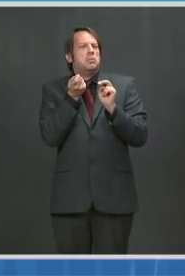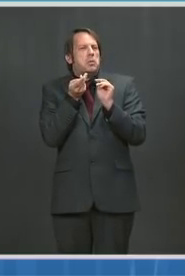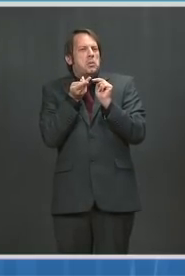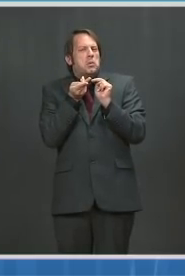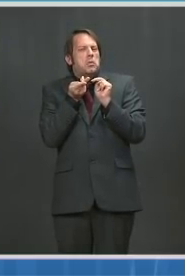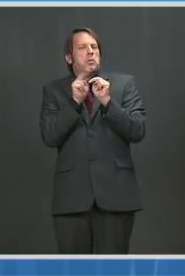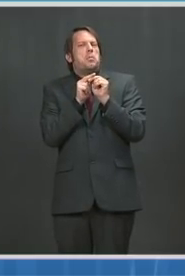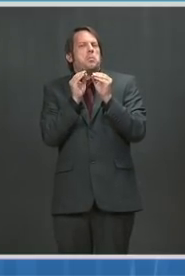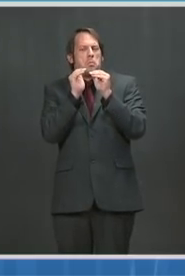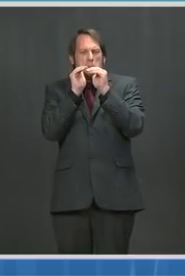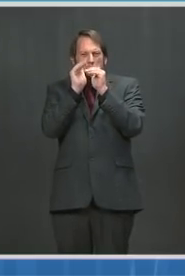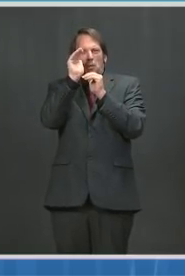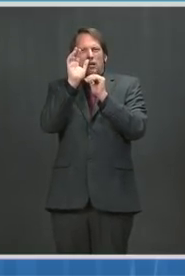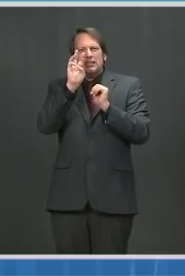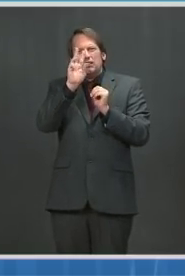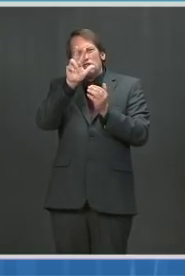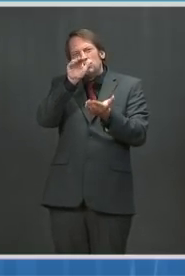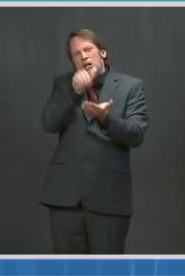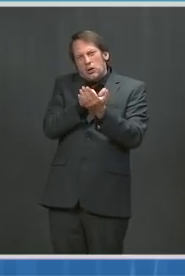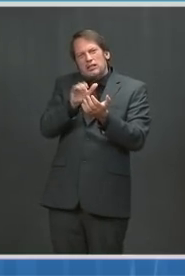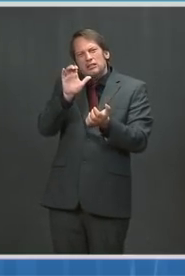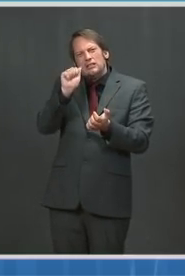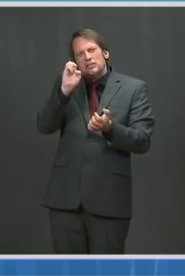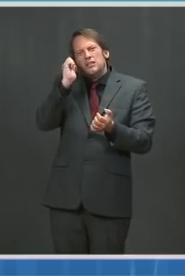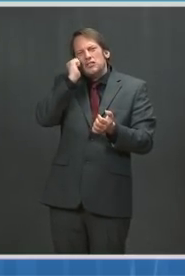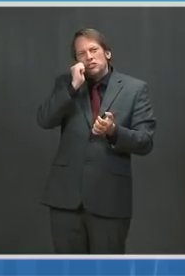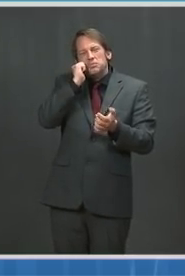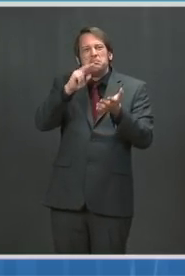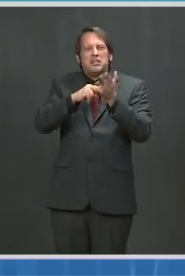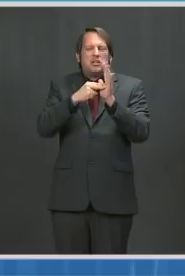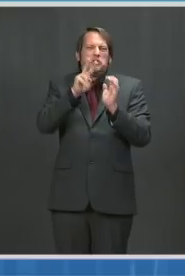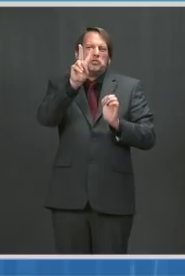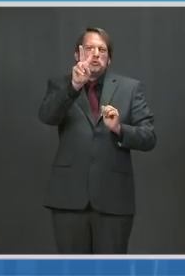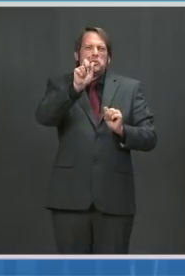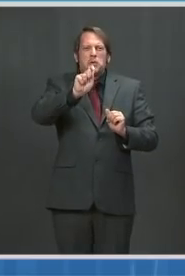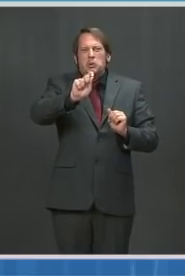This is up approximately 2.3 percent compared to the prior seven-day average.